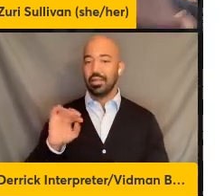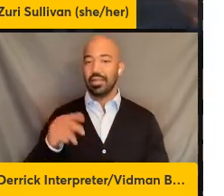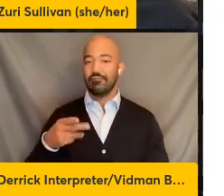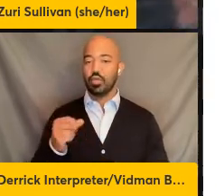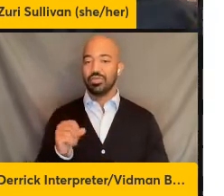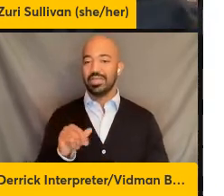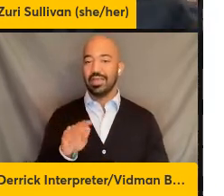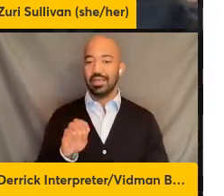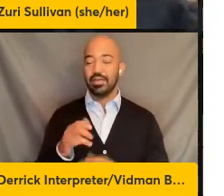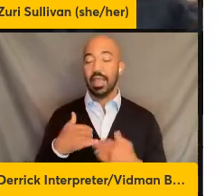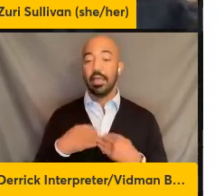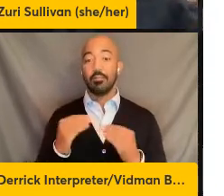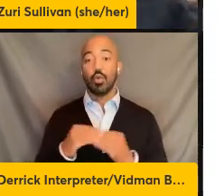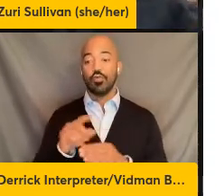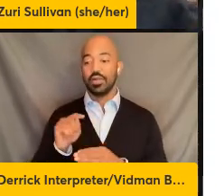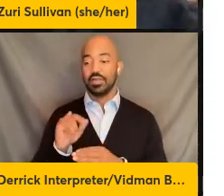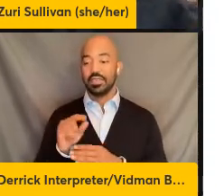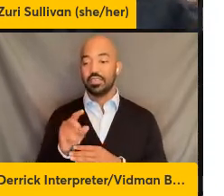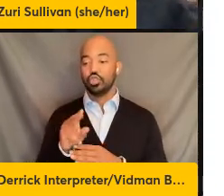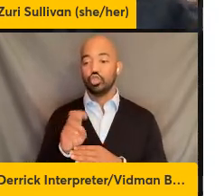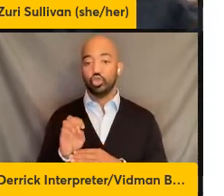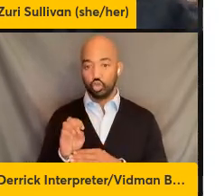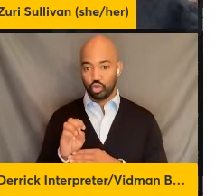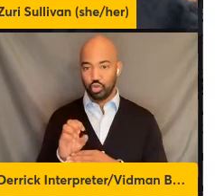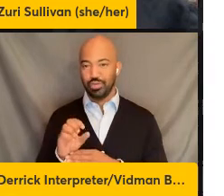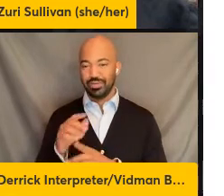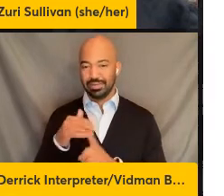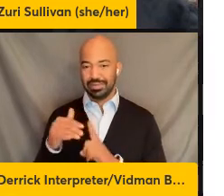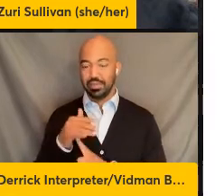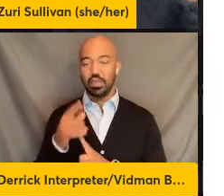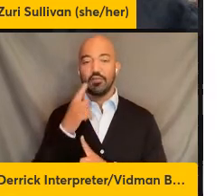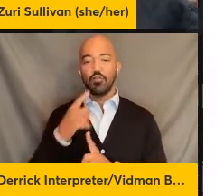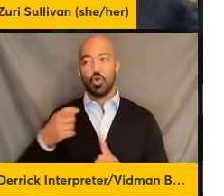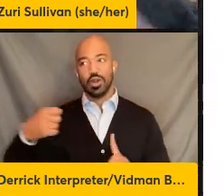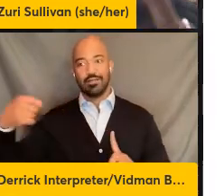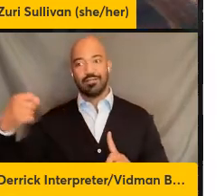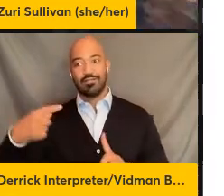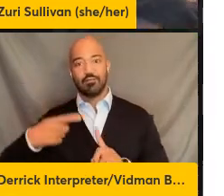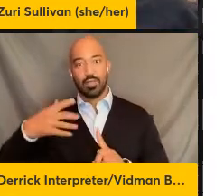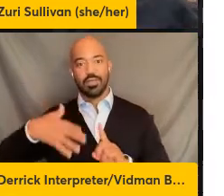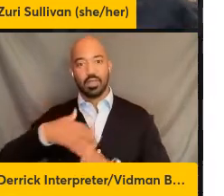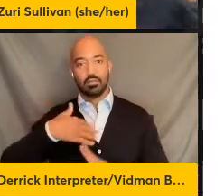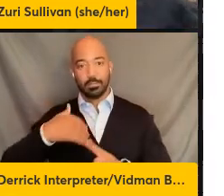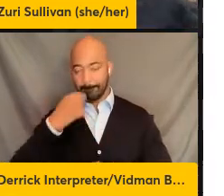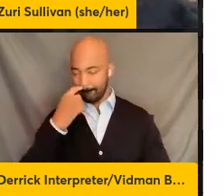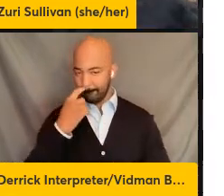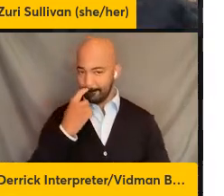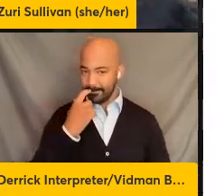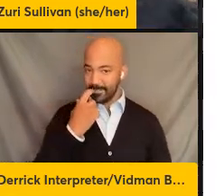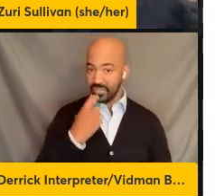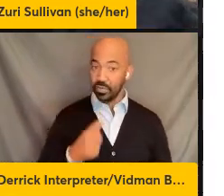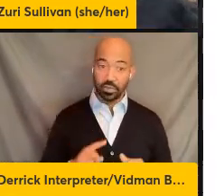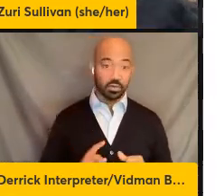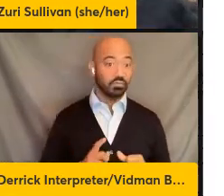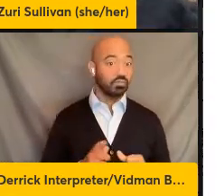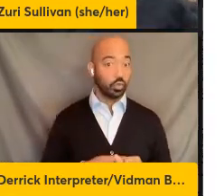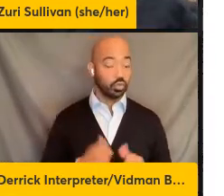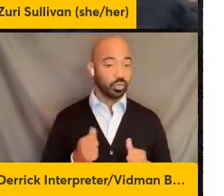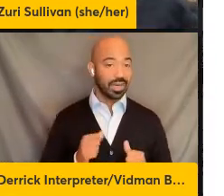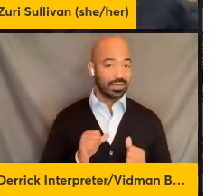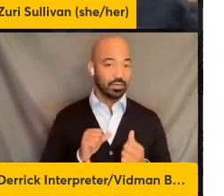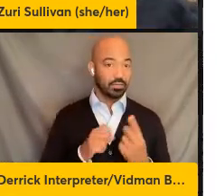tissue level response to an environmental trigger. And so first we tried to address the, these first two modes of epithelial